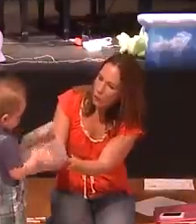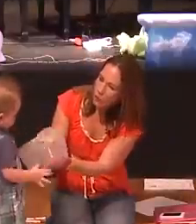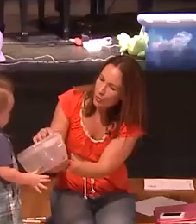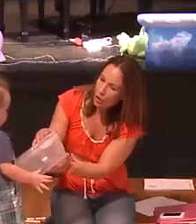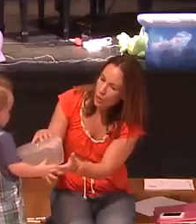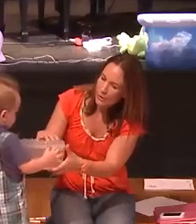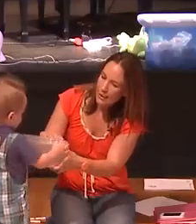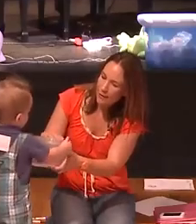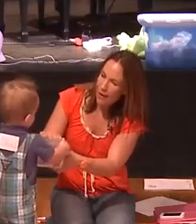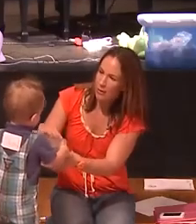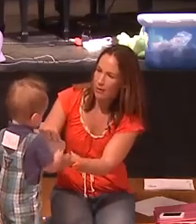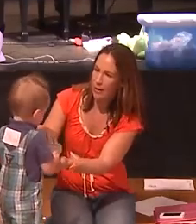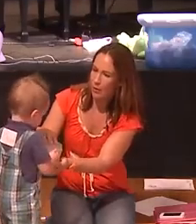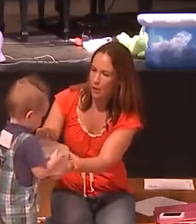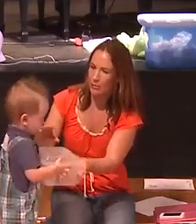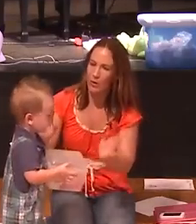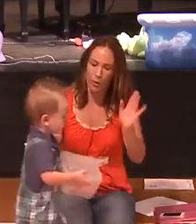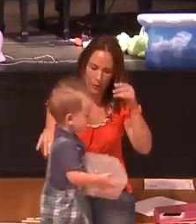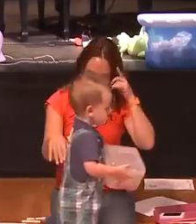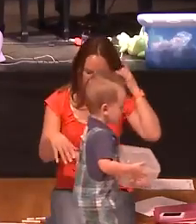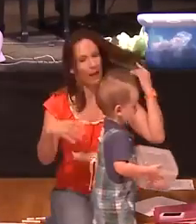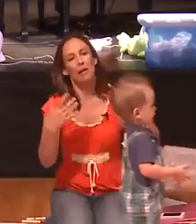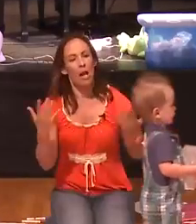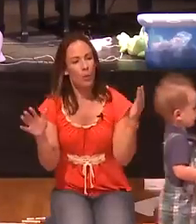Closed is like that. There you go. Now they won't keep falling out.